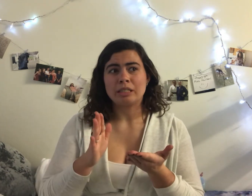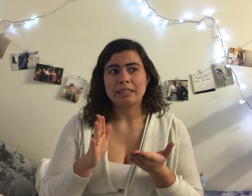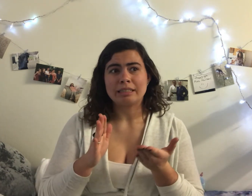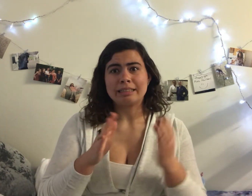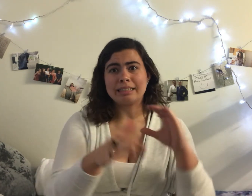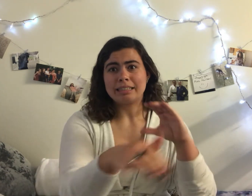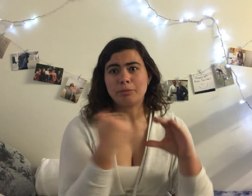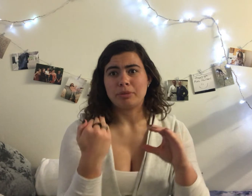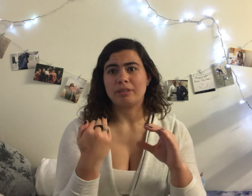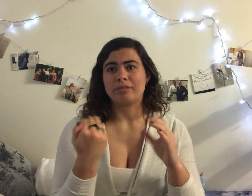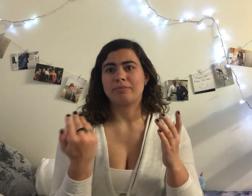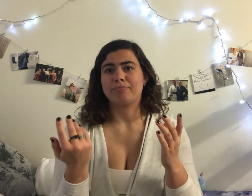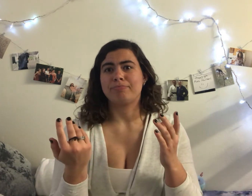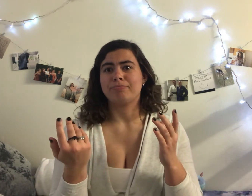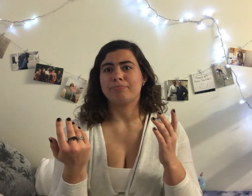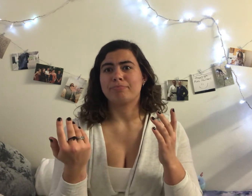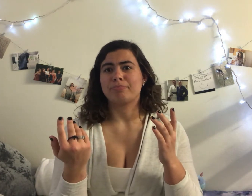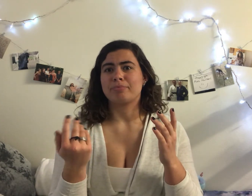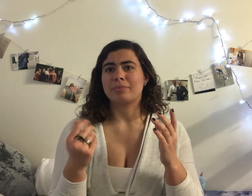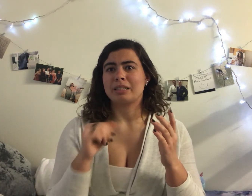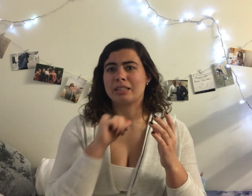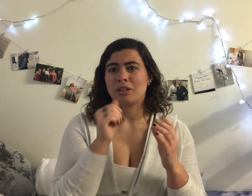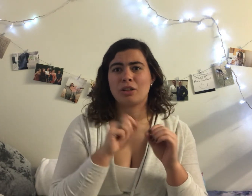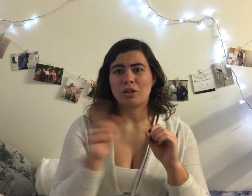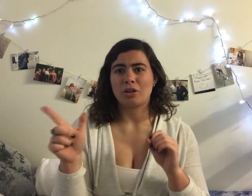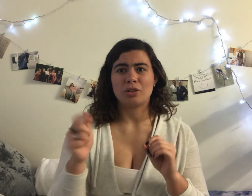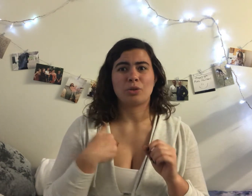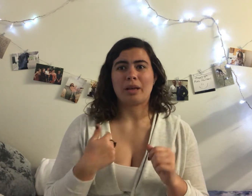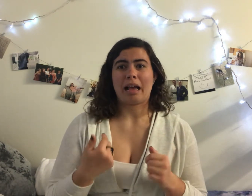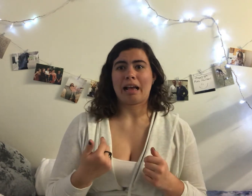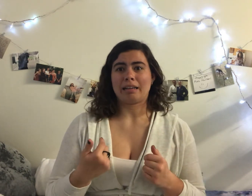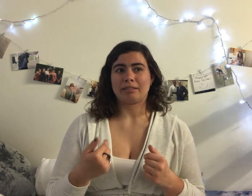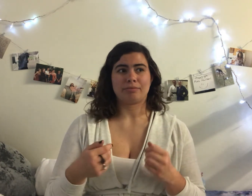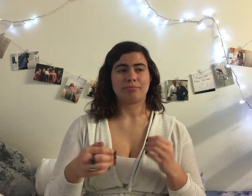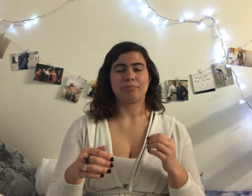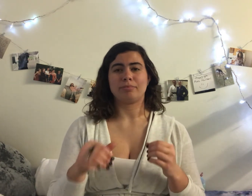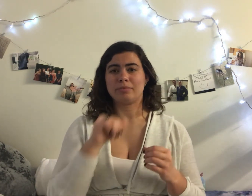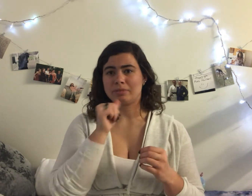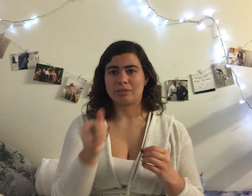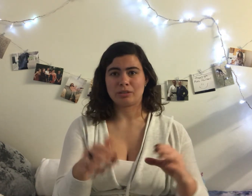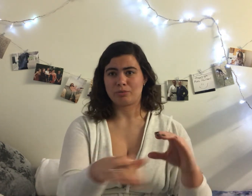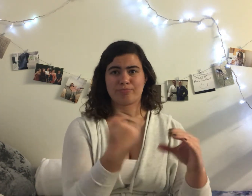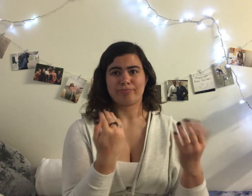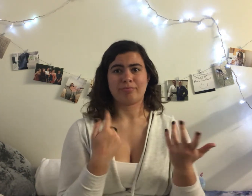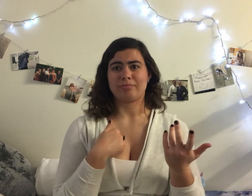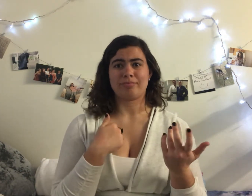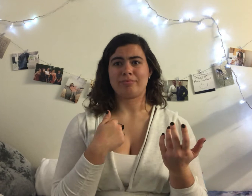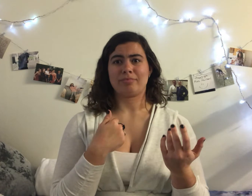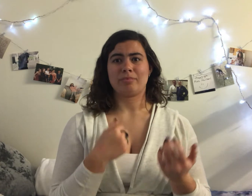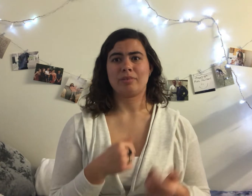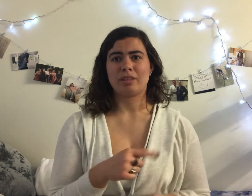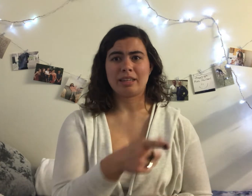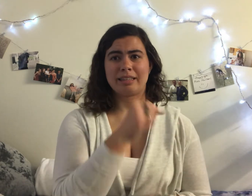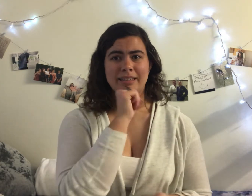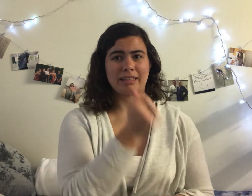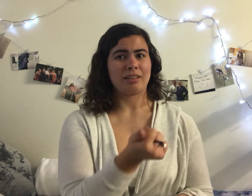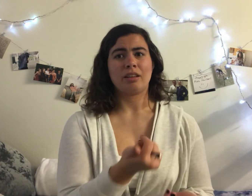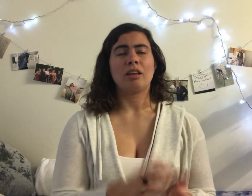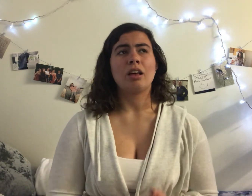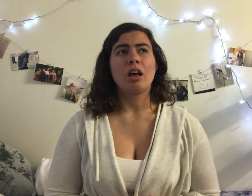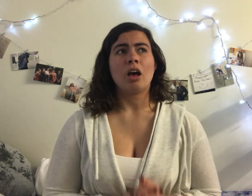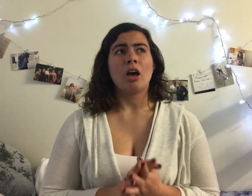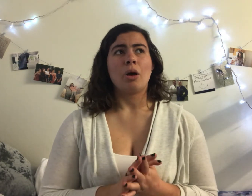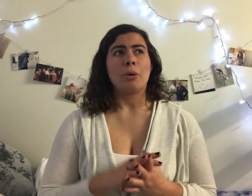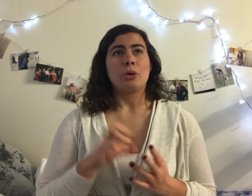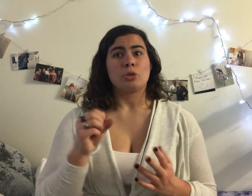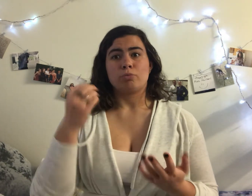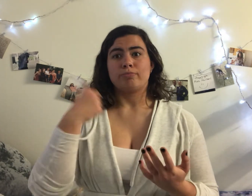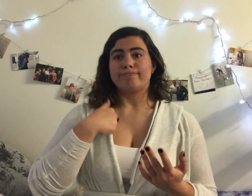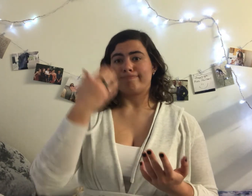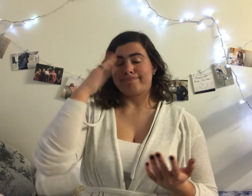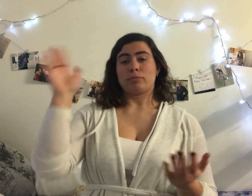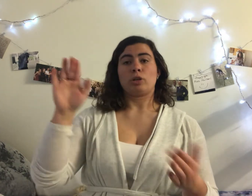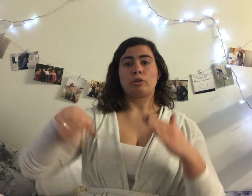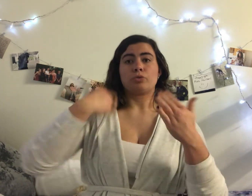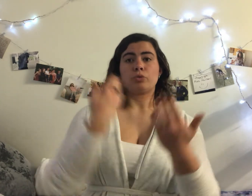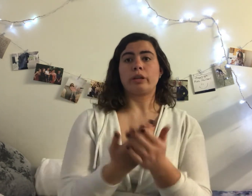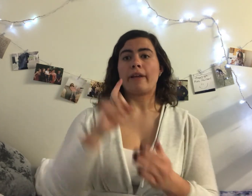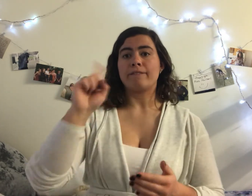an email, but not all. I didn't get an email. I didn't know, so I got there on the first day of class and